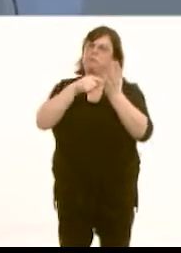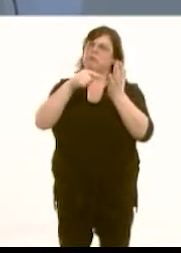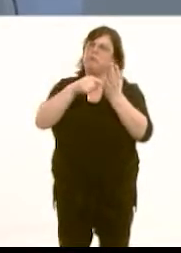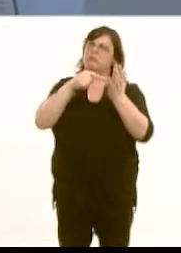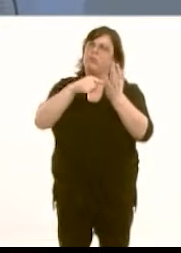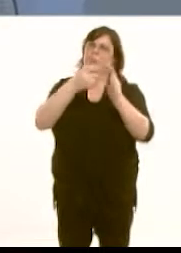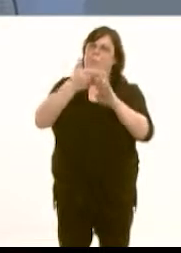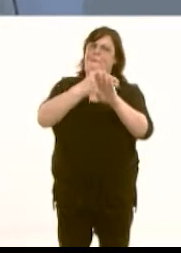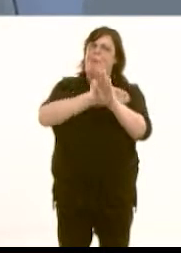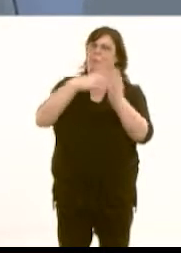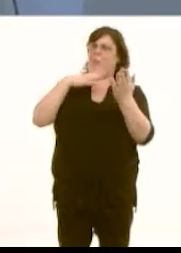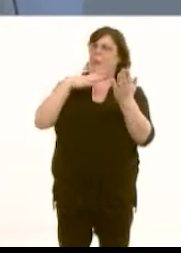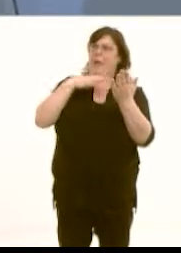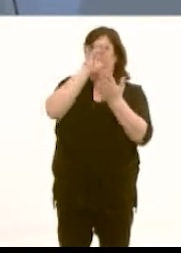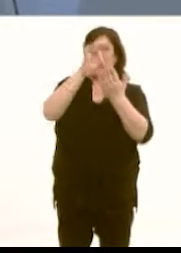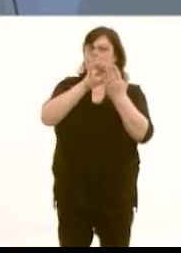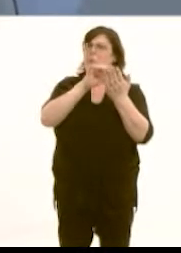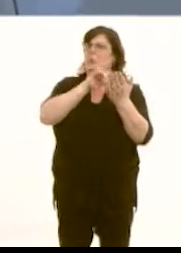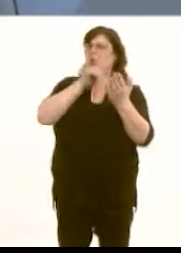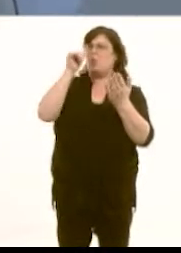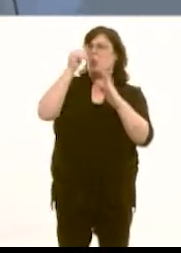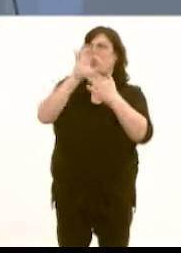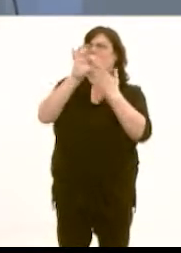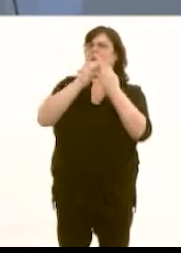I think people understand you need to make the assessment of the liabilitiesóeveryone